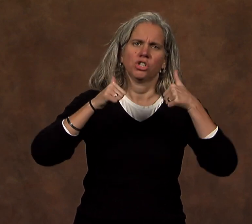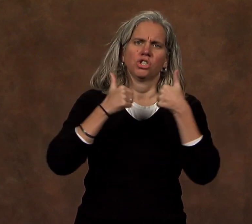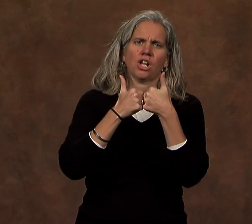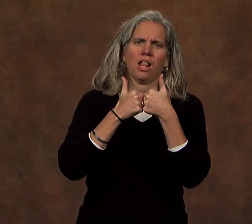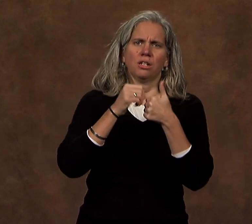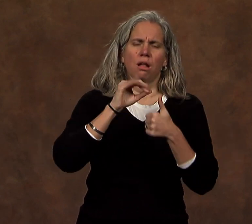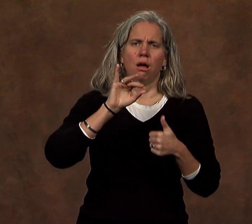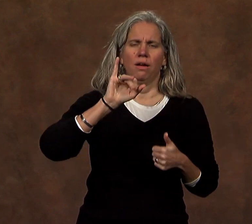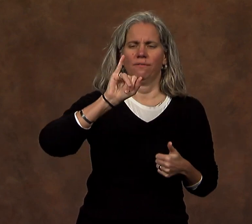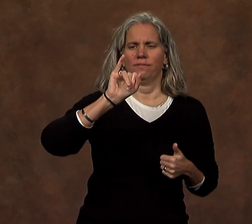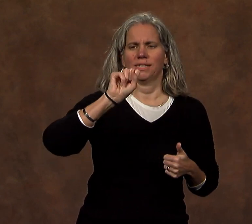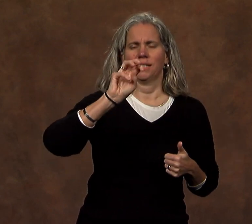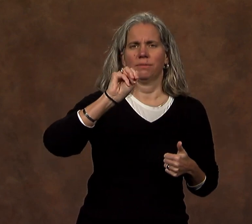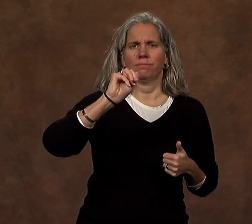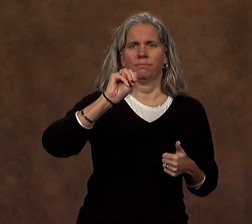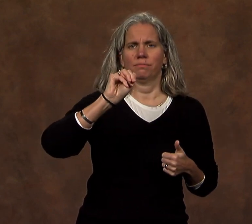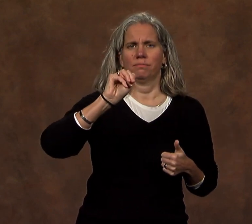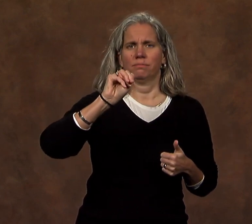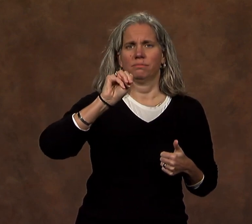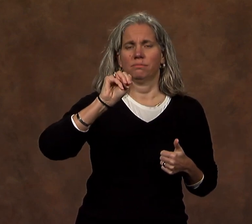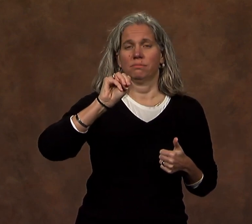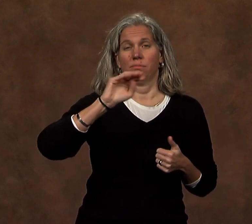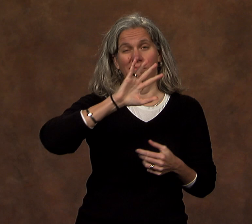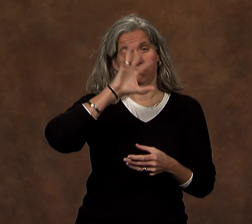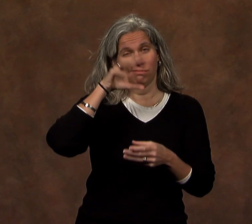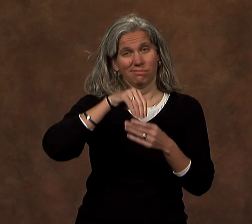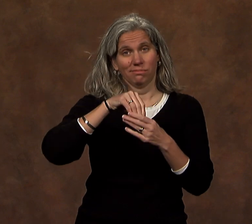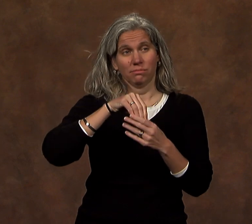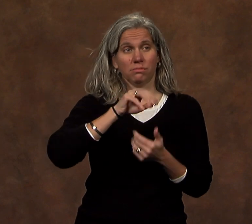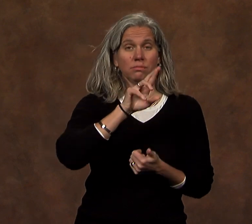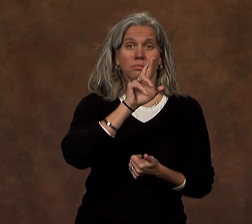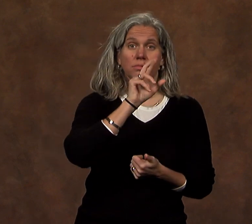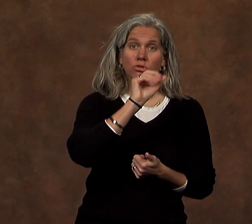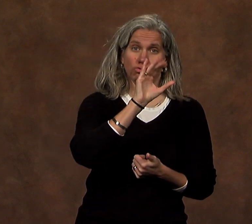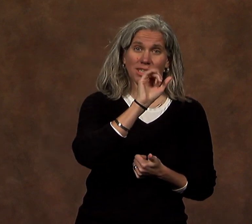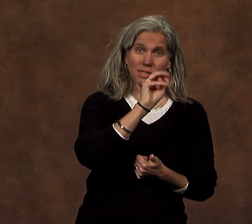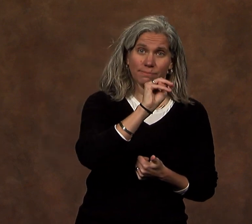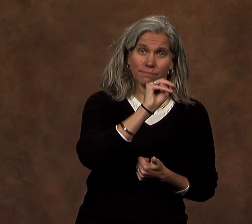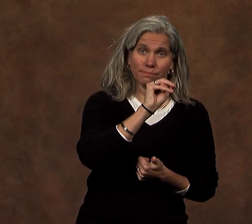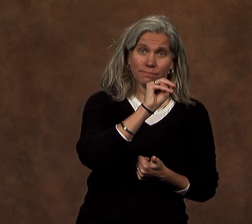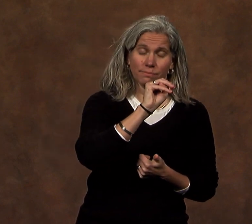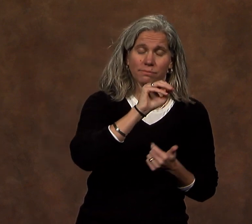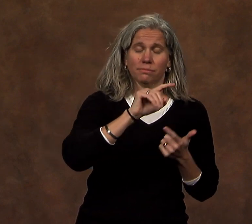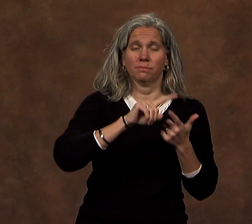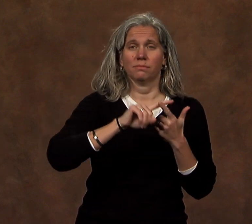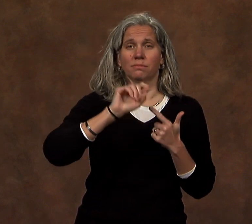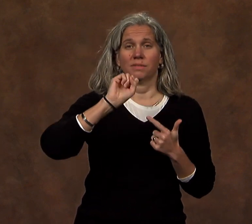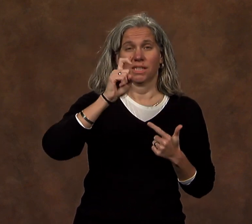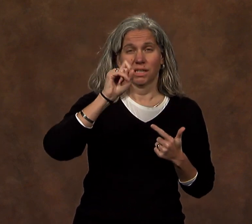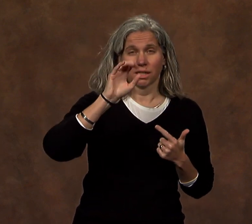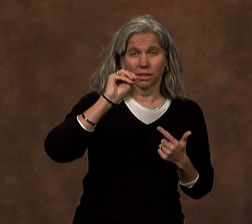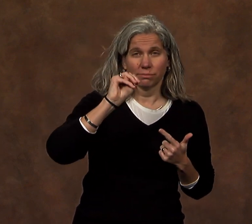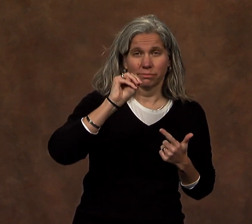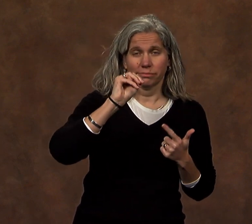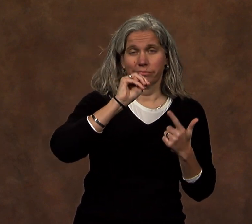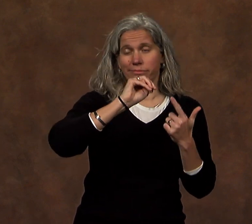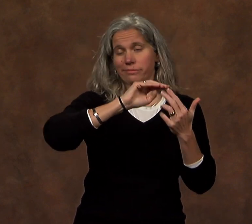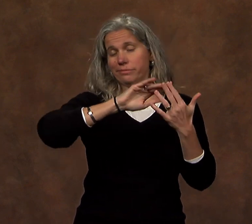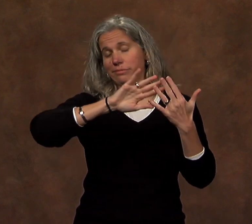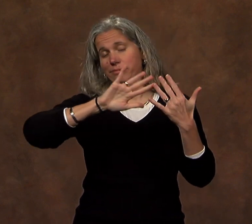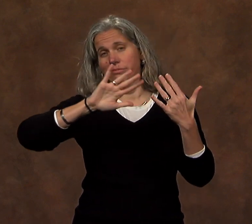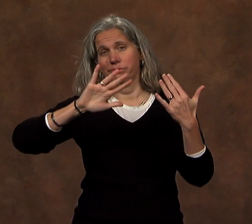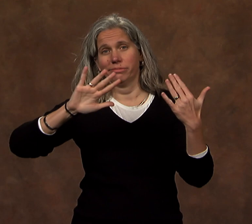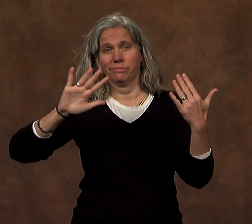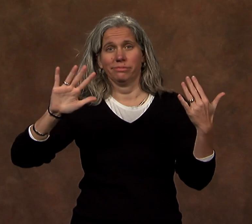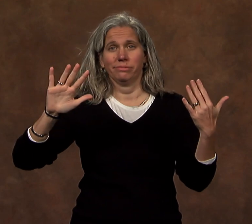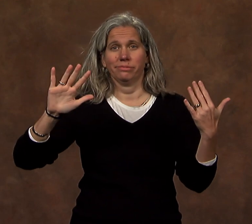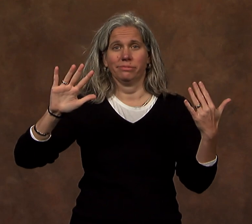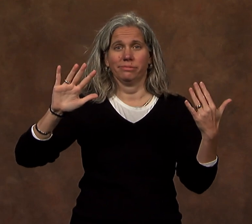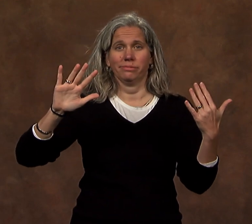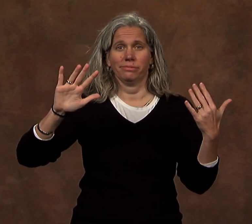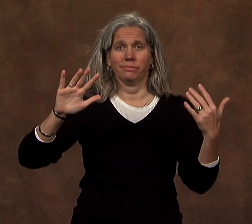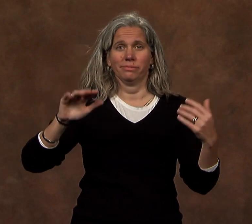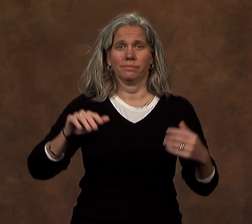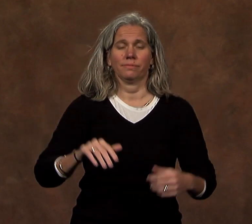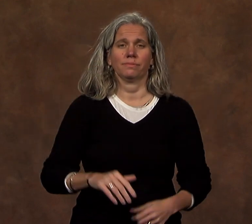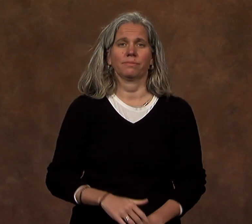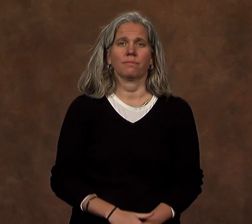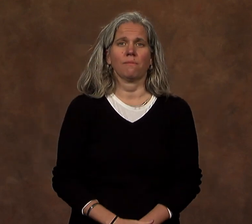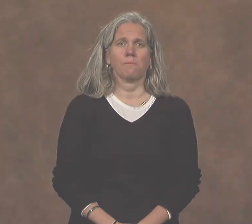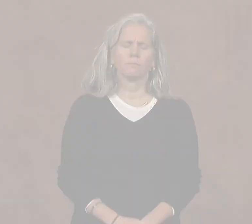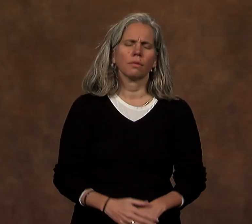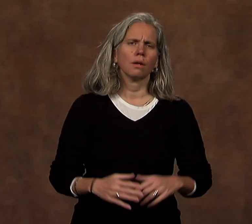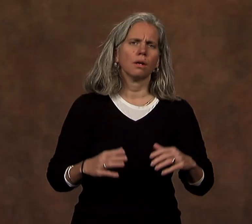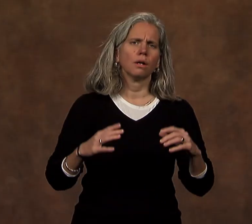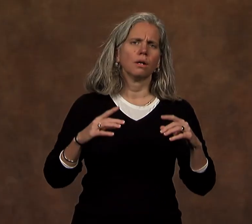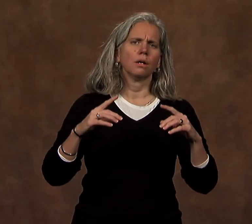of 'isms' including racism, sexism, just to name a few.